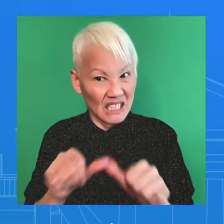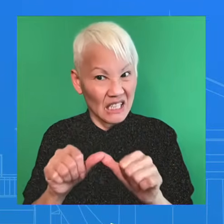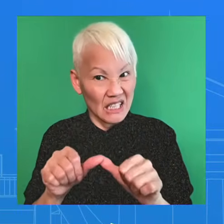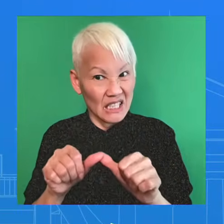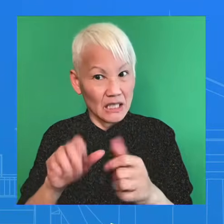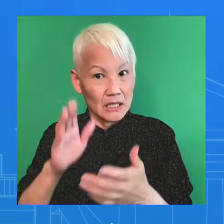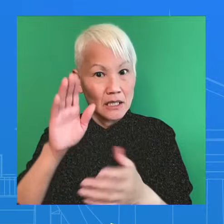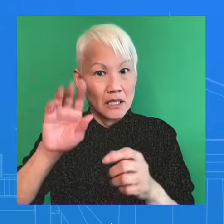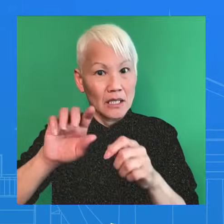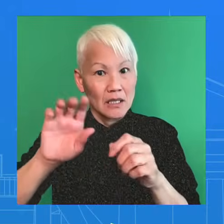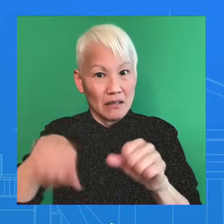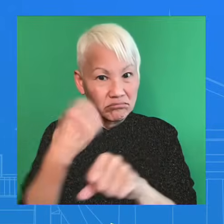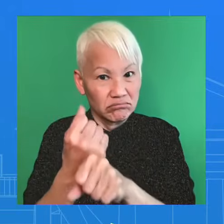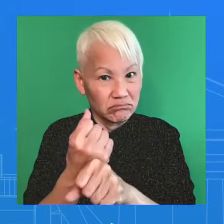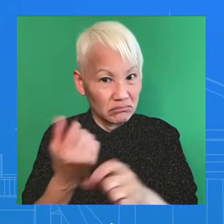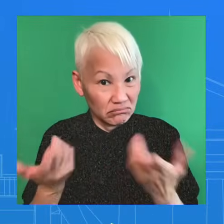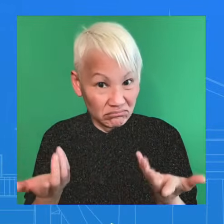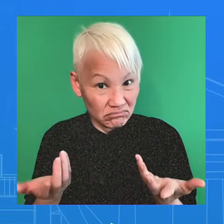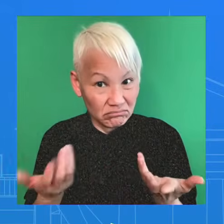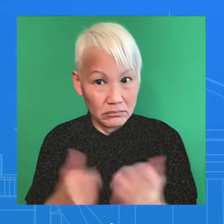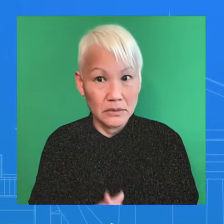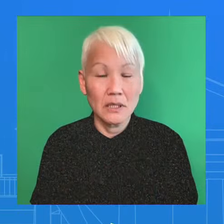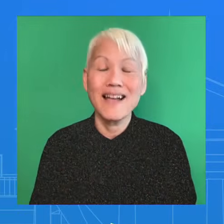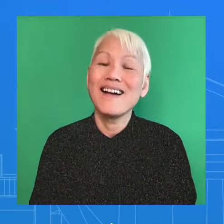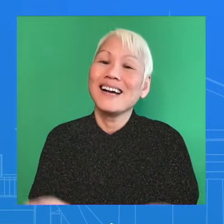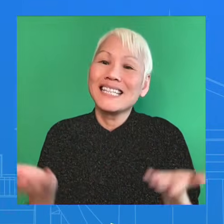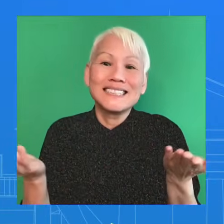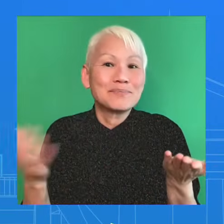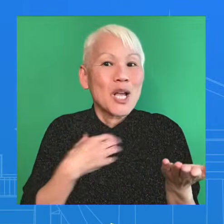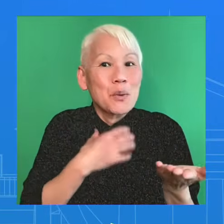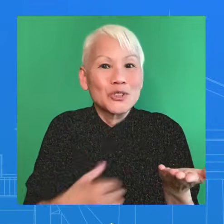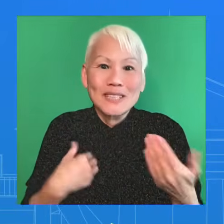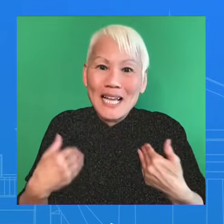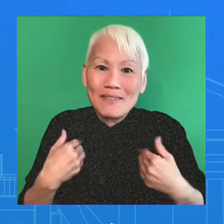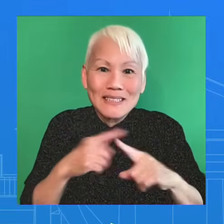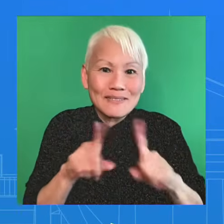I wish we could have a different answer to your question. But that's the honest answer.